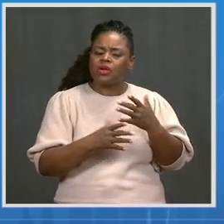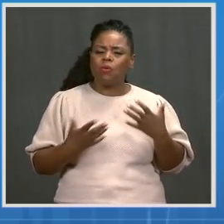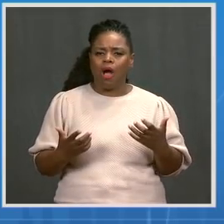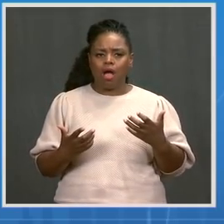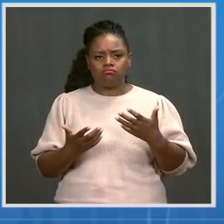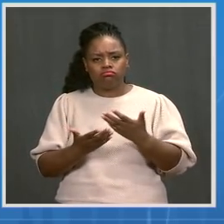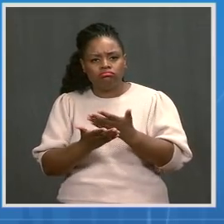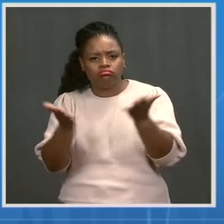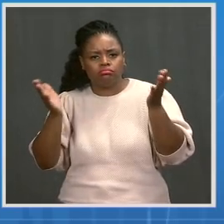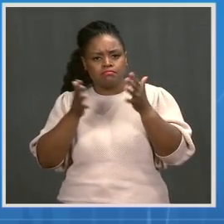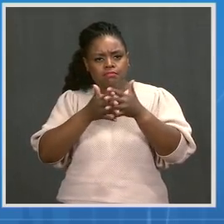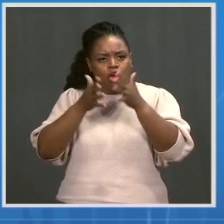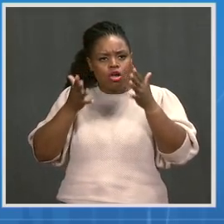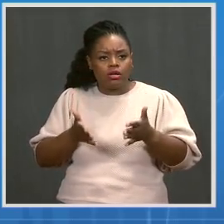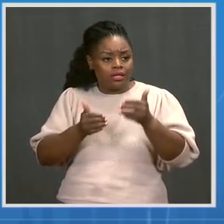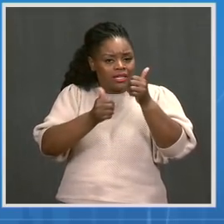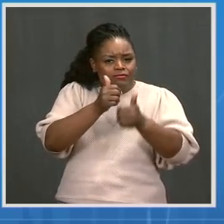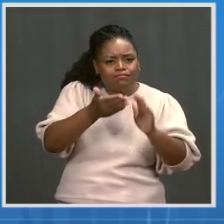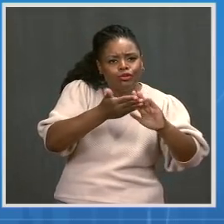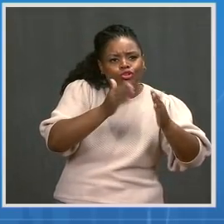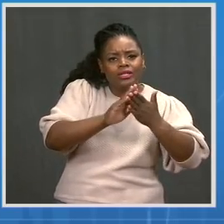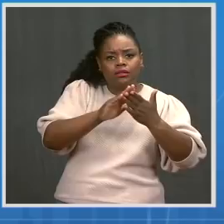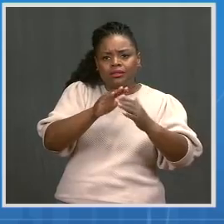to be protected and free from fear of the virus.